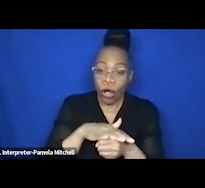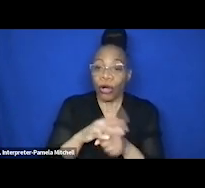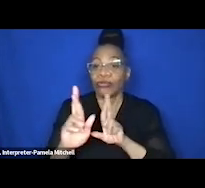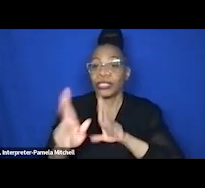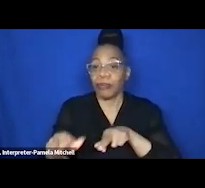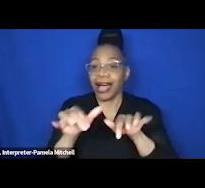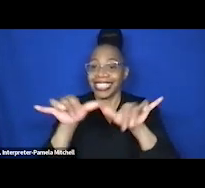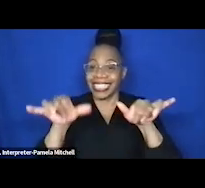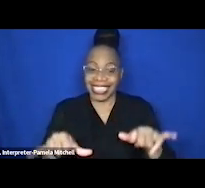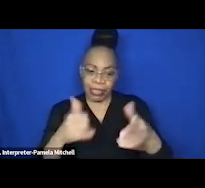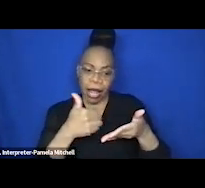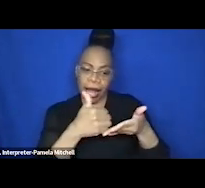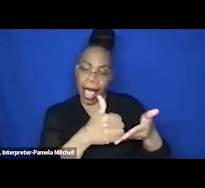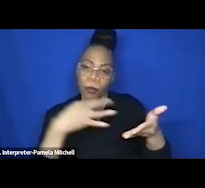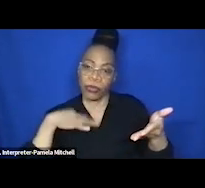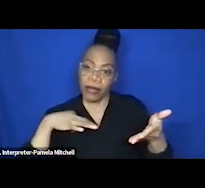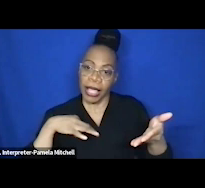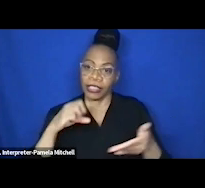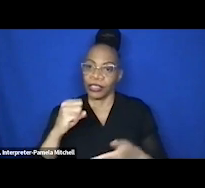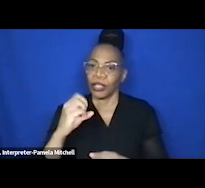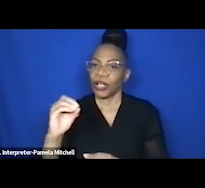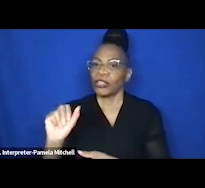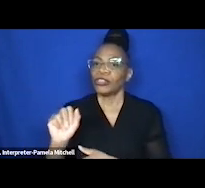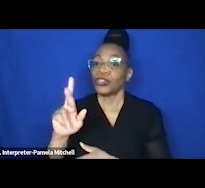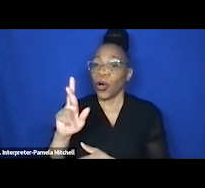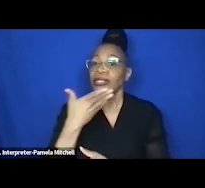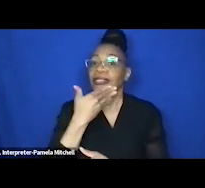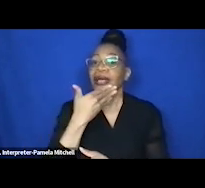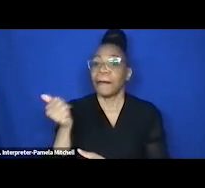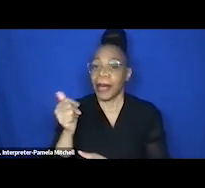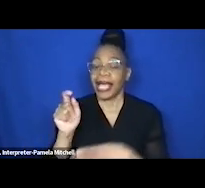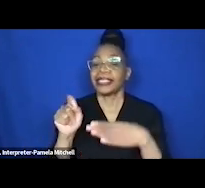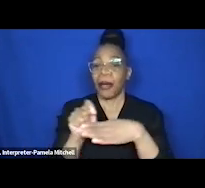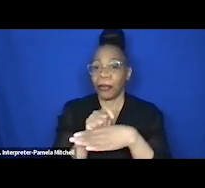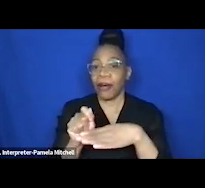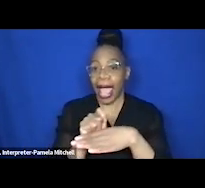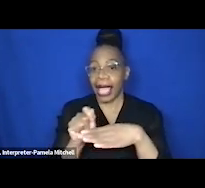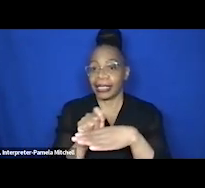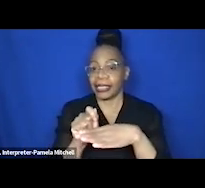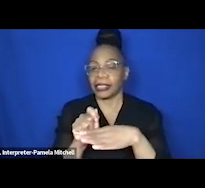SOAR is the best practice that they might use to be able to do that. As you may have garnered, SOAR is targeted towards individuals